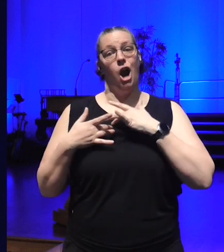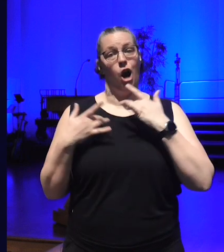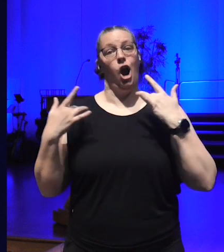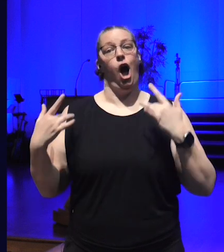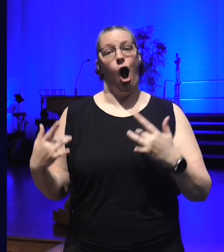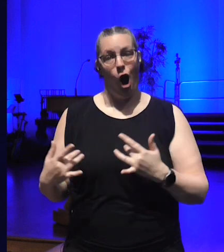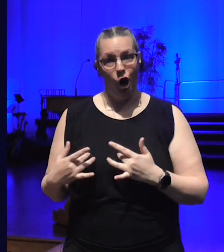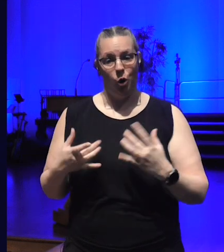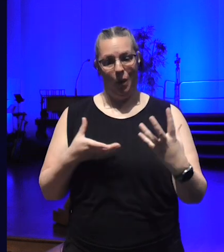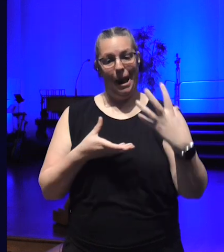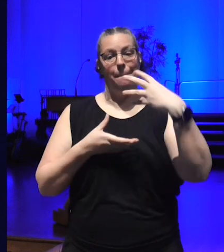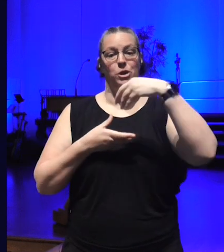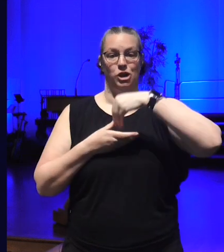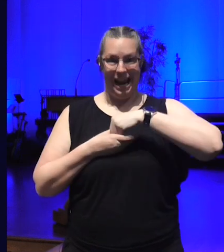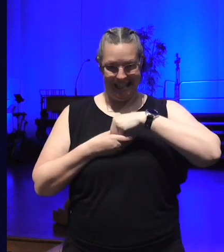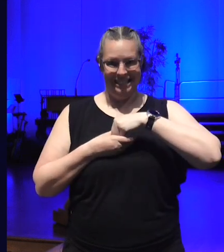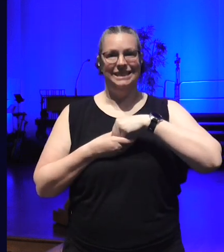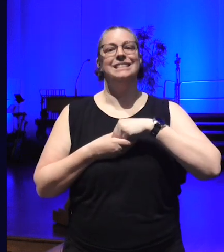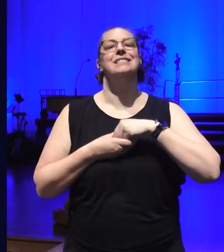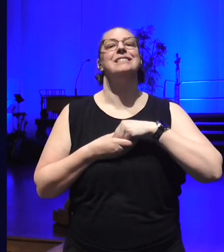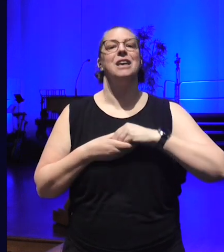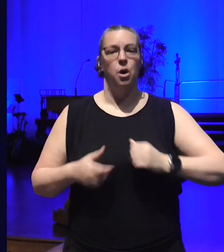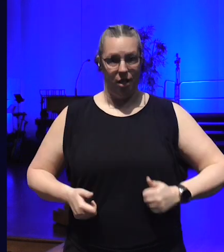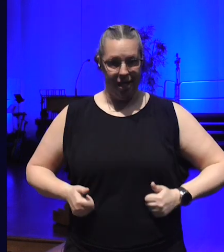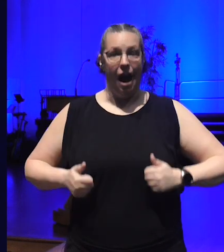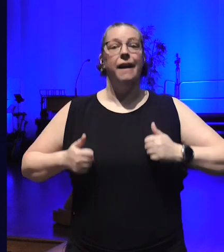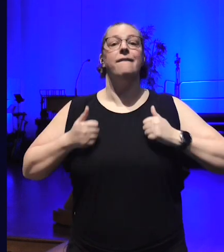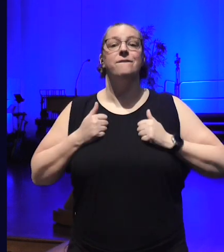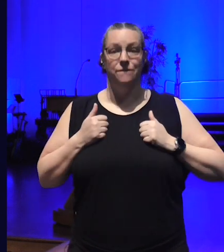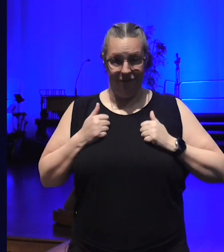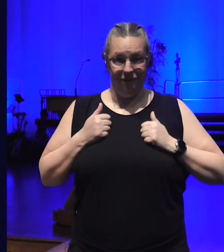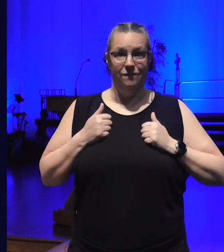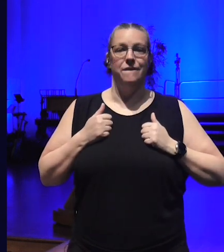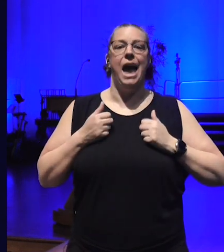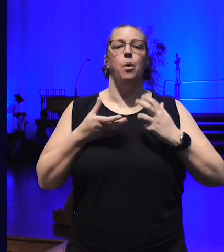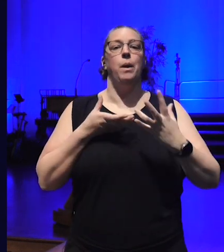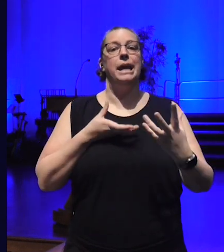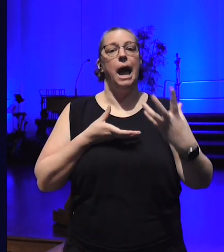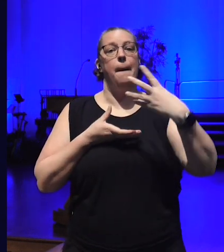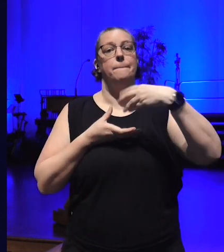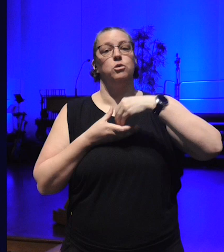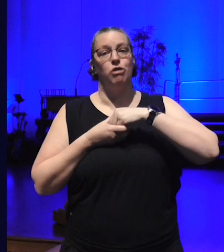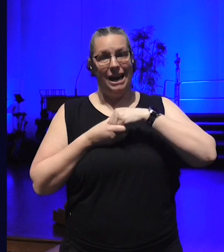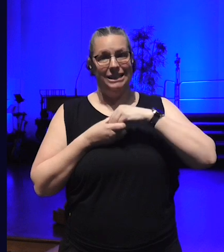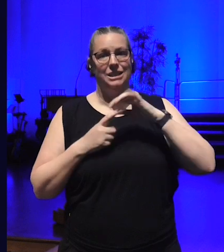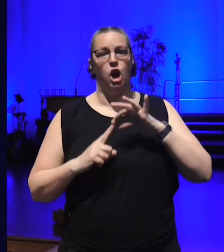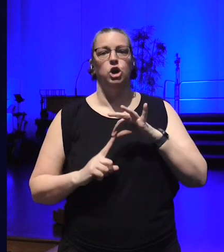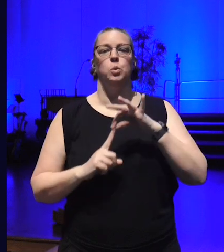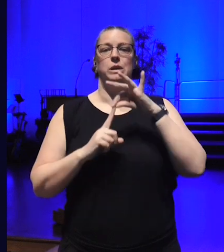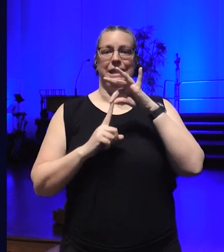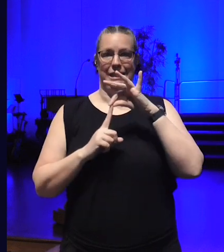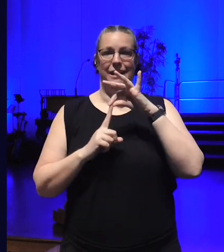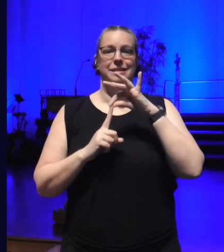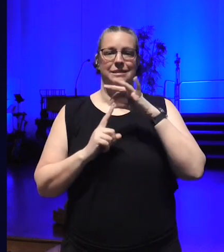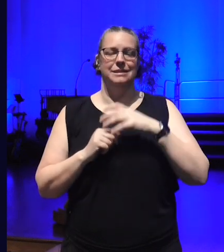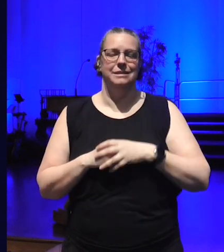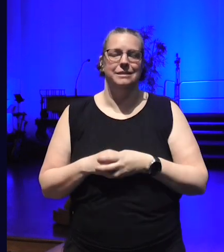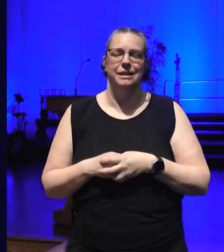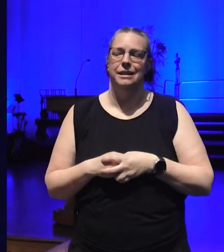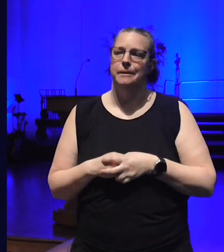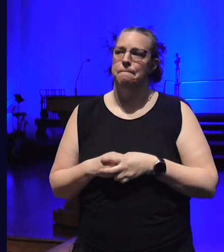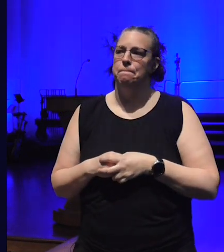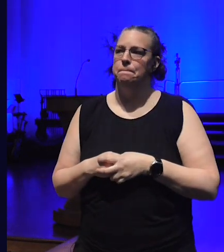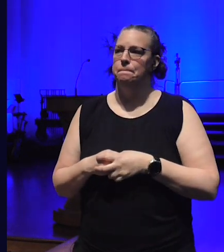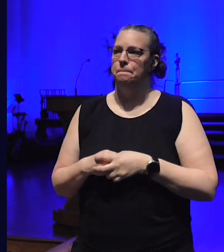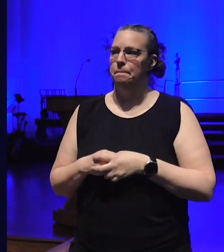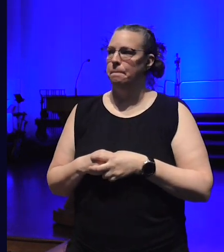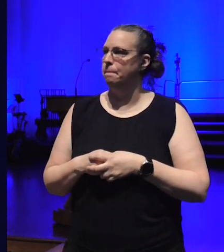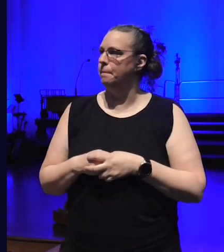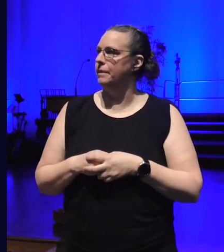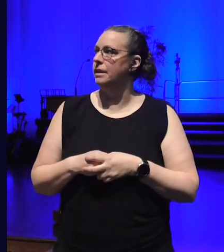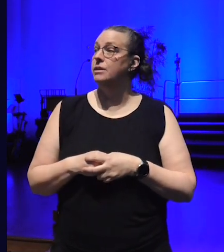only our Unity with all of life but our sacred and anointed uniqueness and in this practice in